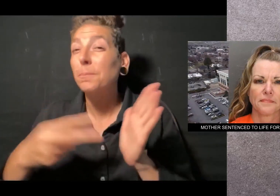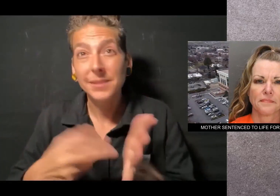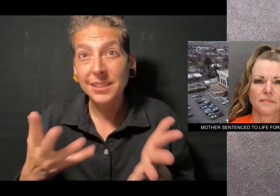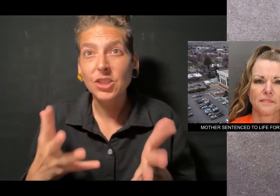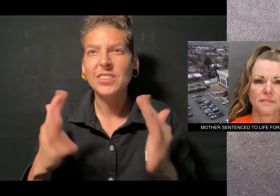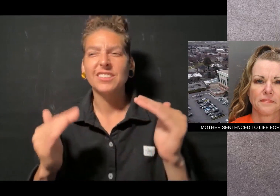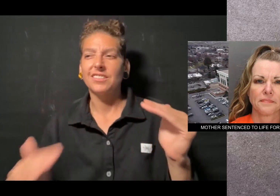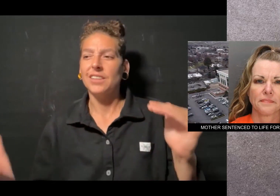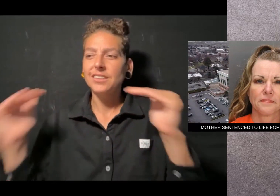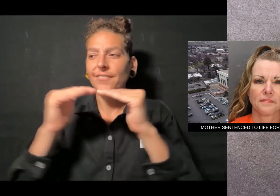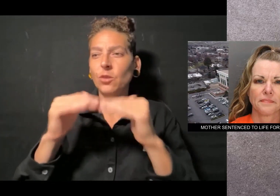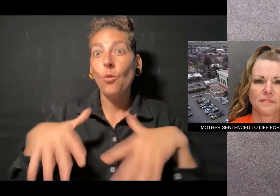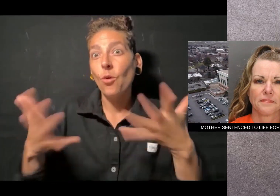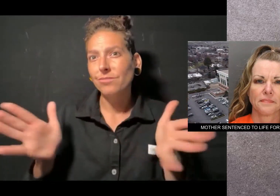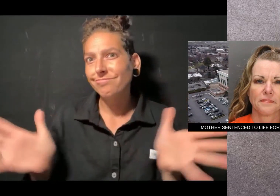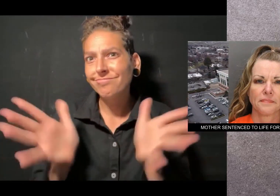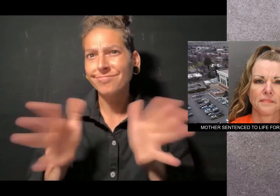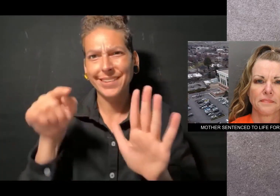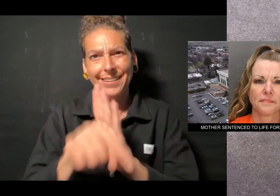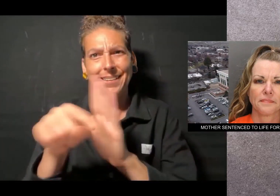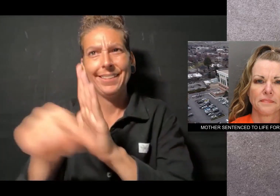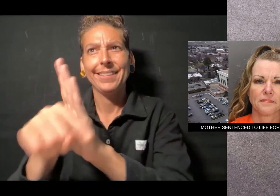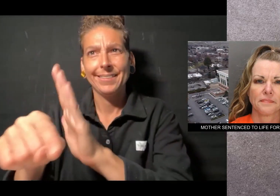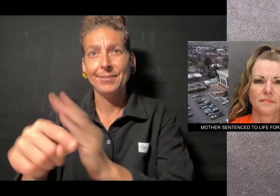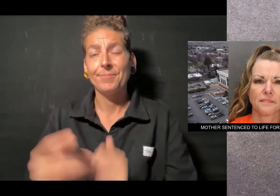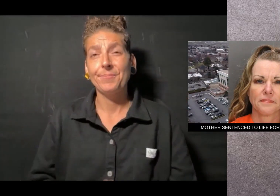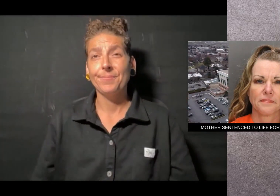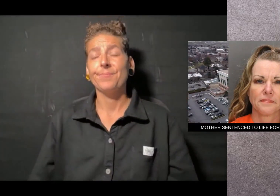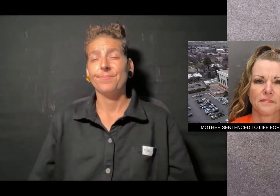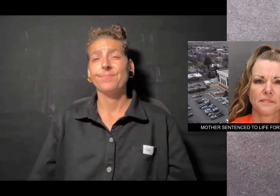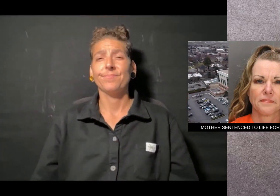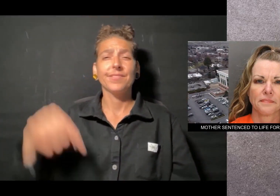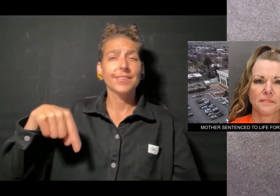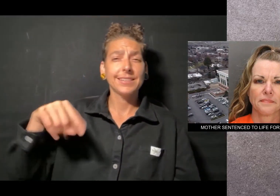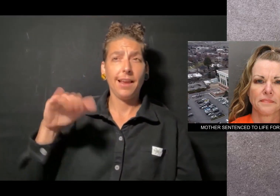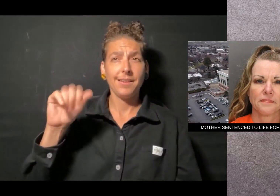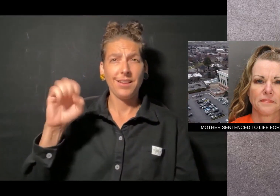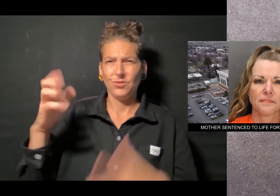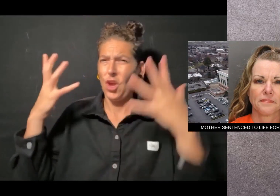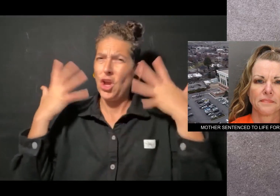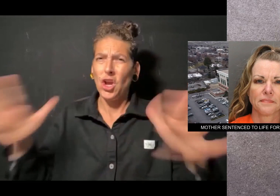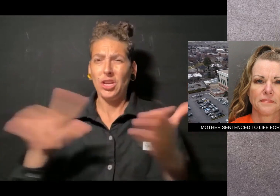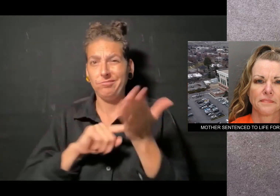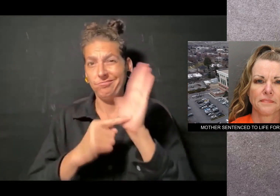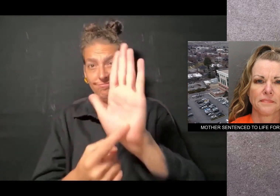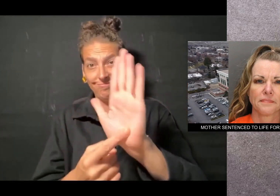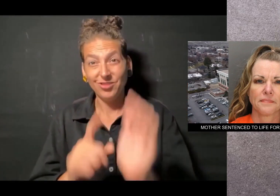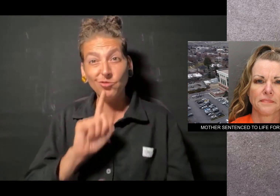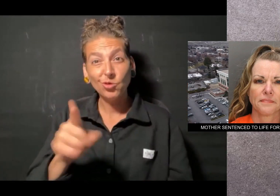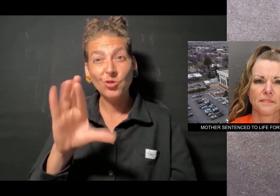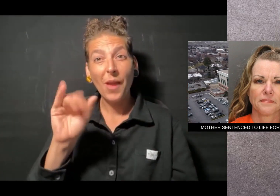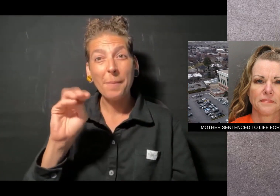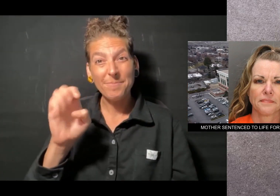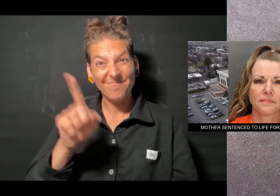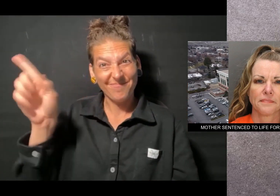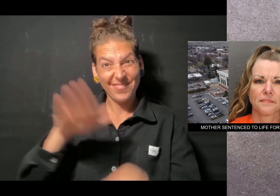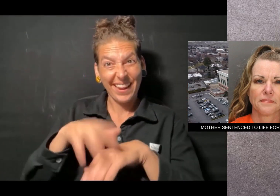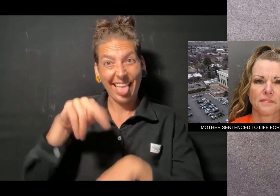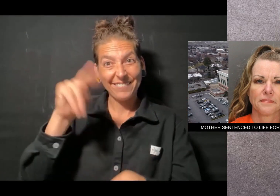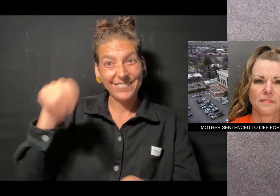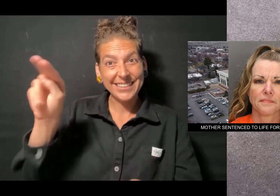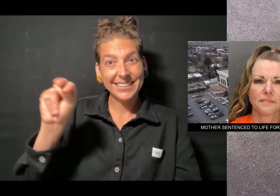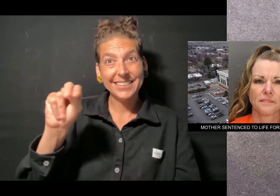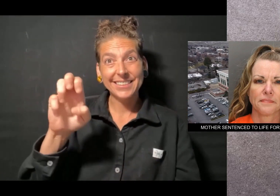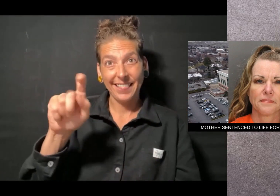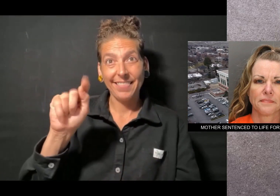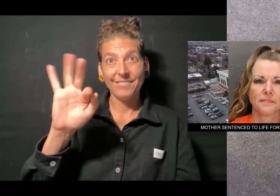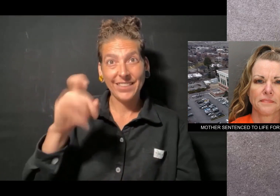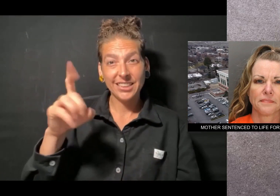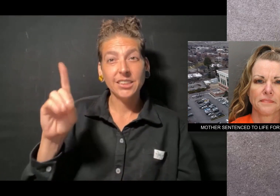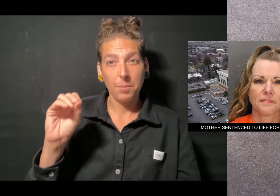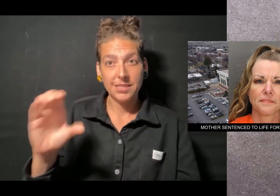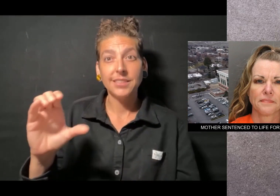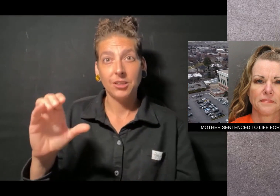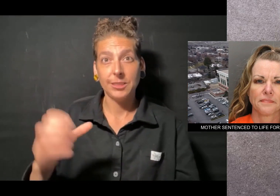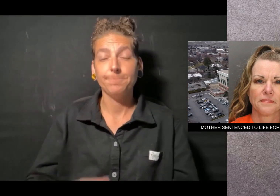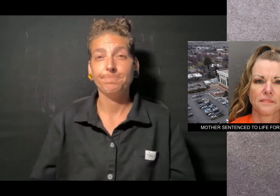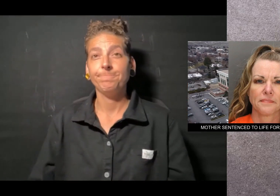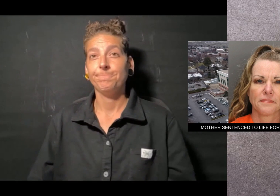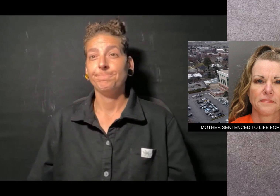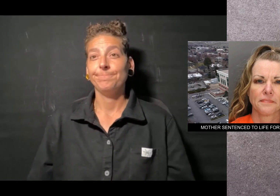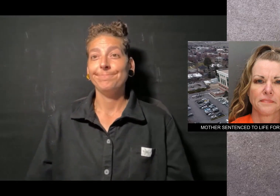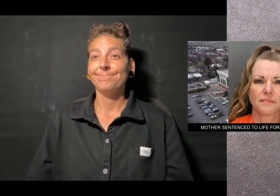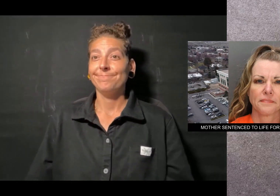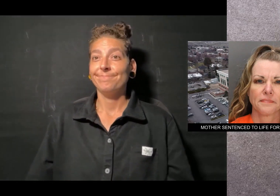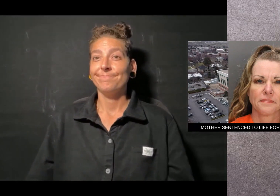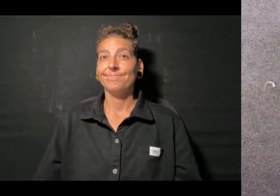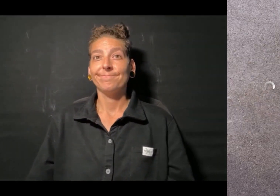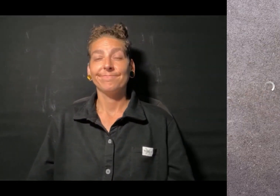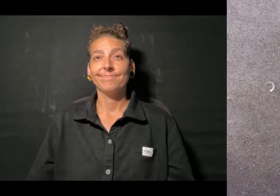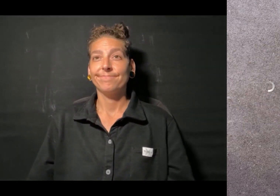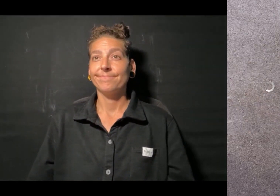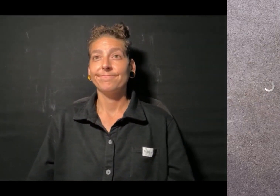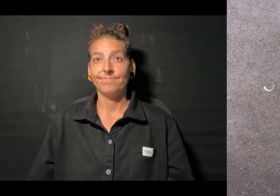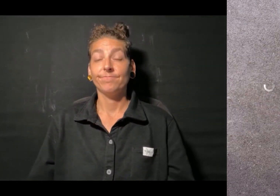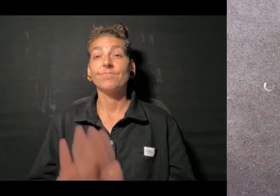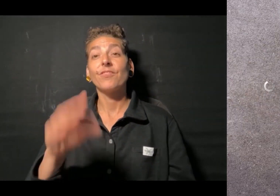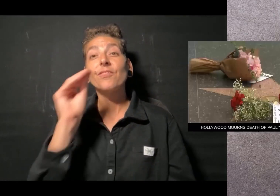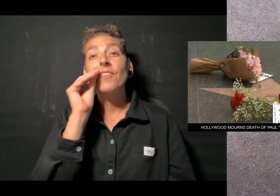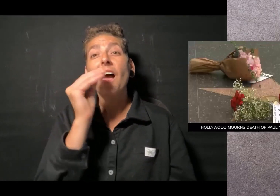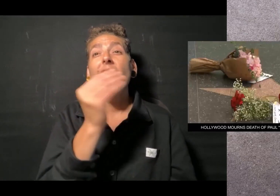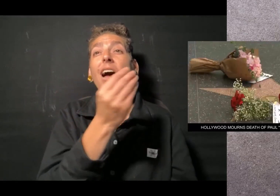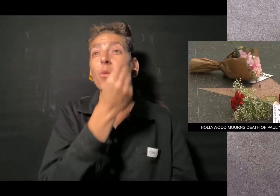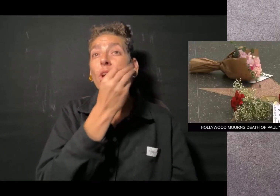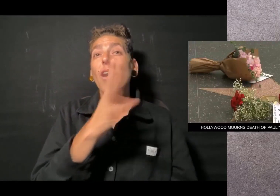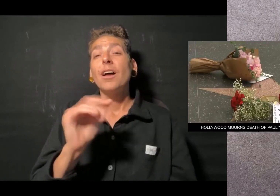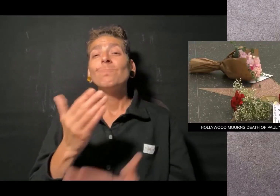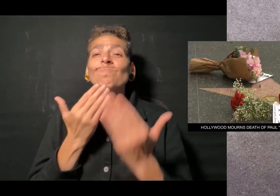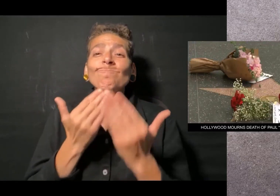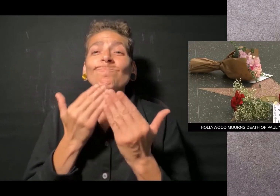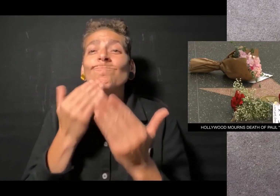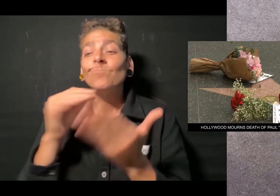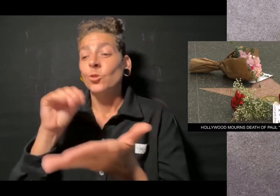or encouraging the killings the case was featured in a true crime Netflix documentary